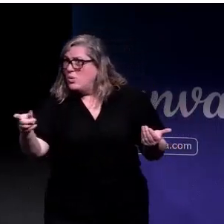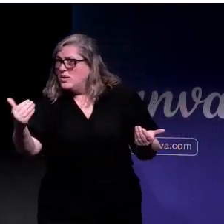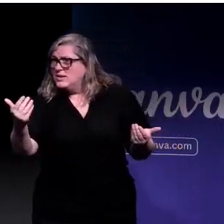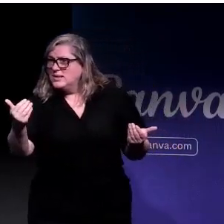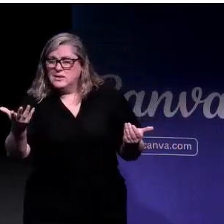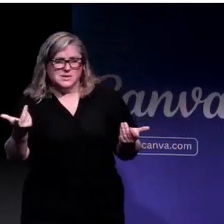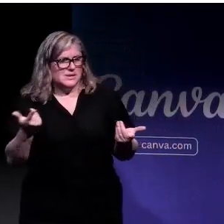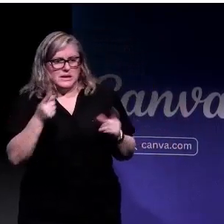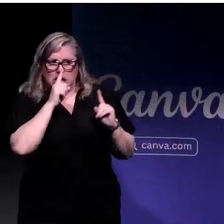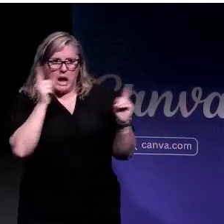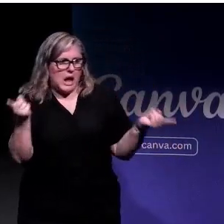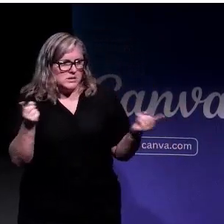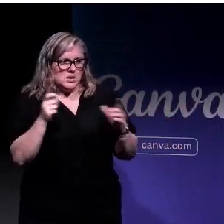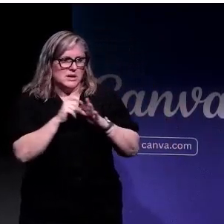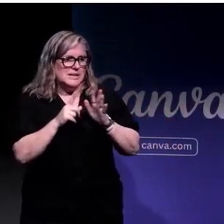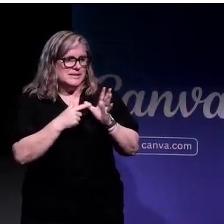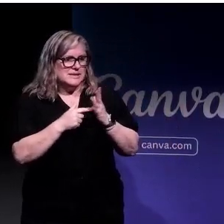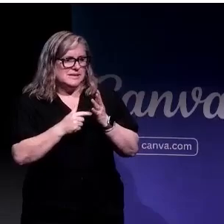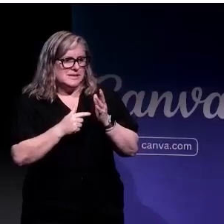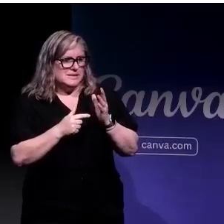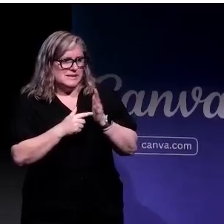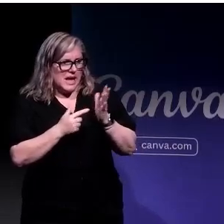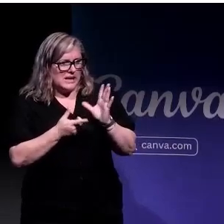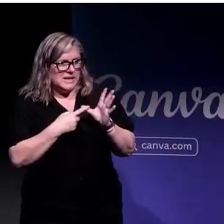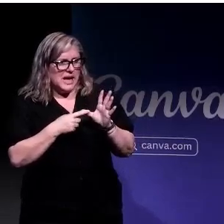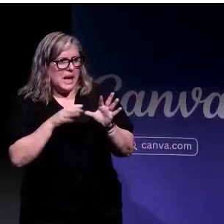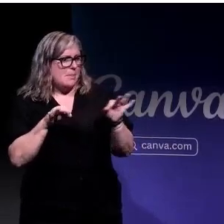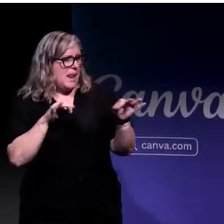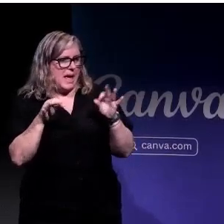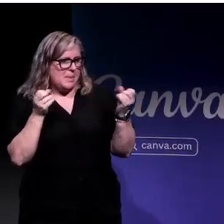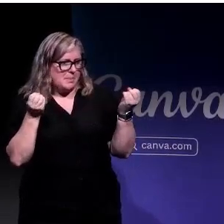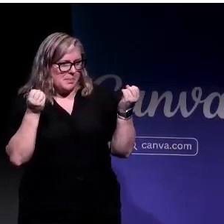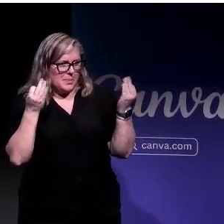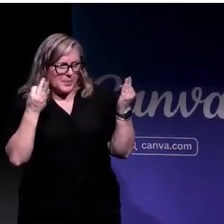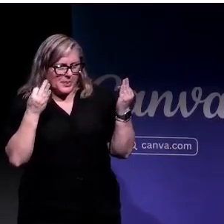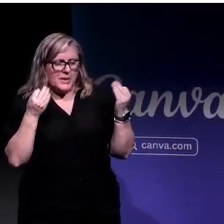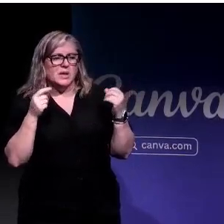have limited data plans and many of them also have housing uncertainties.